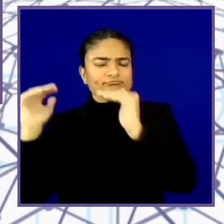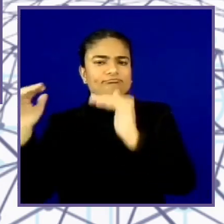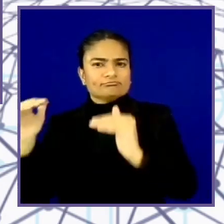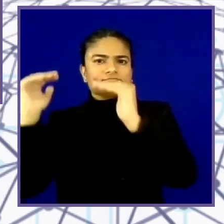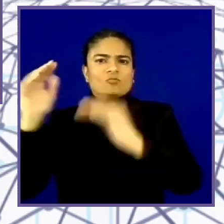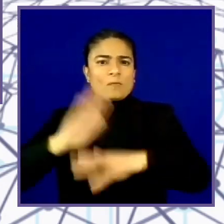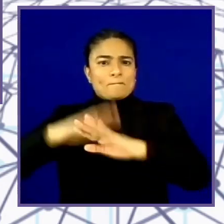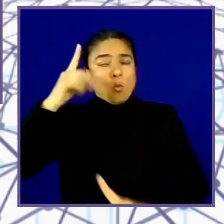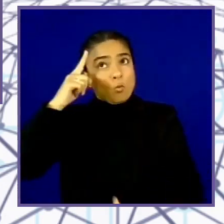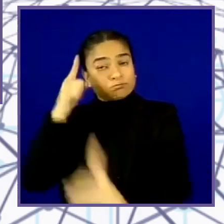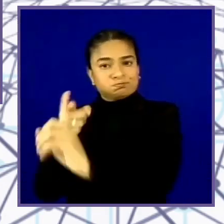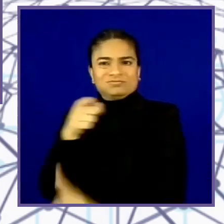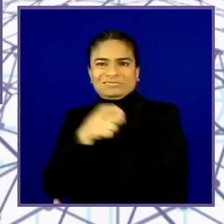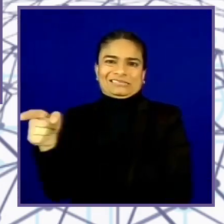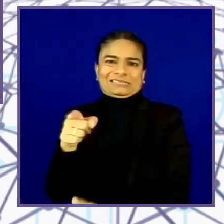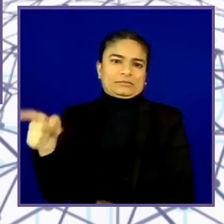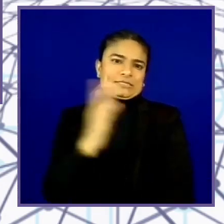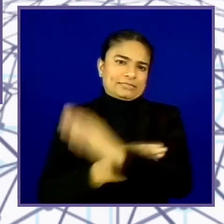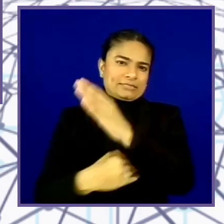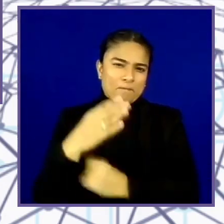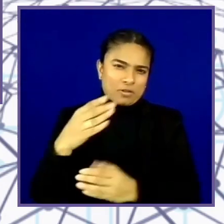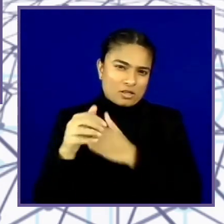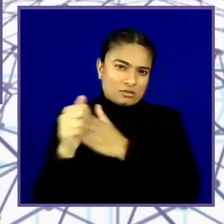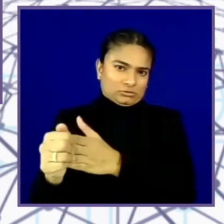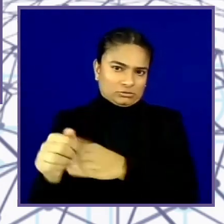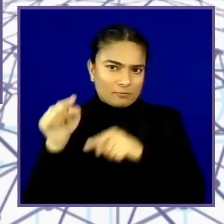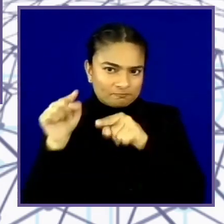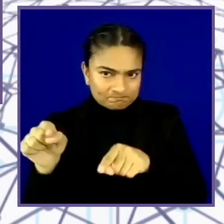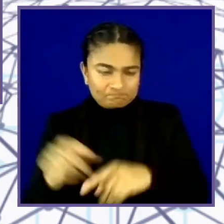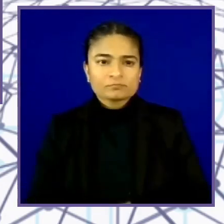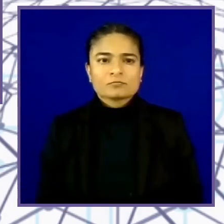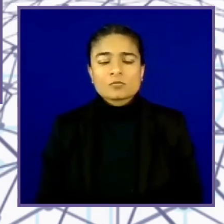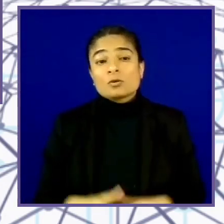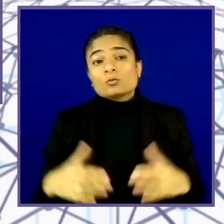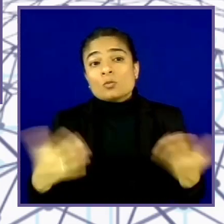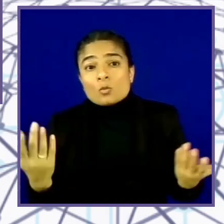disabled leaders in these institutions and organisations that are spearheading some of